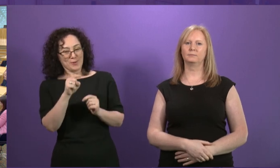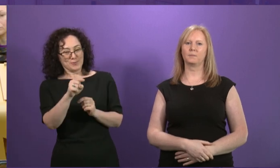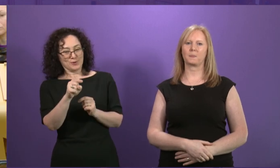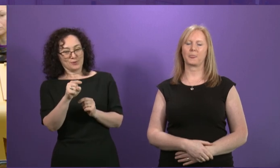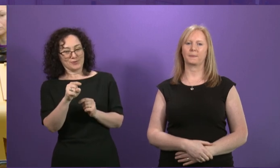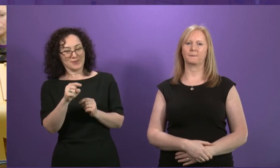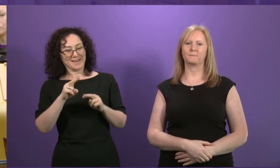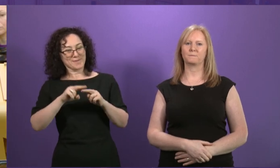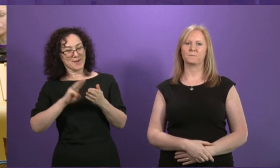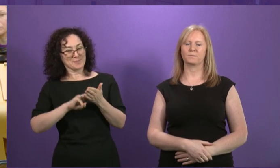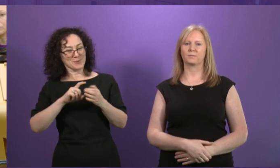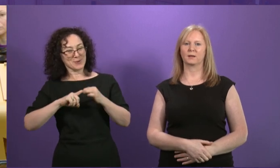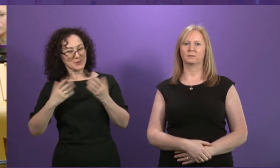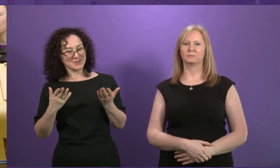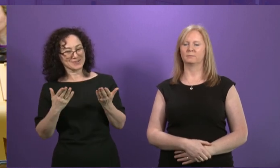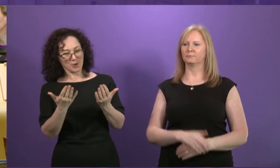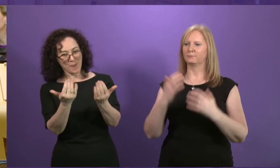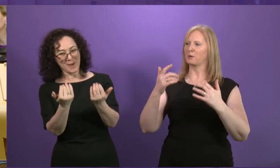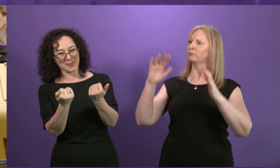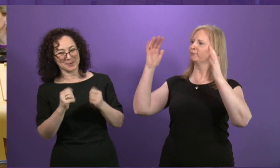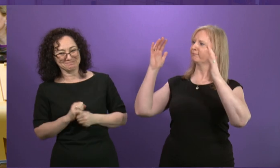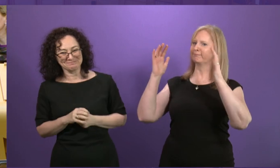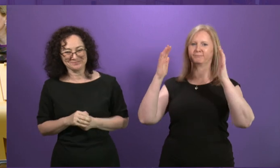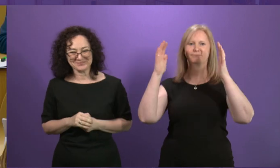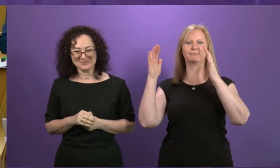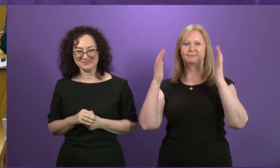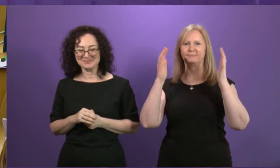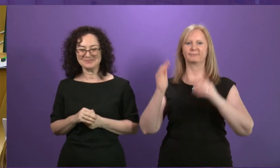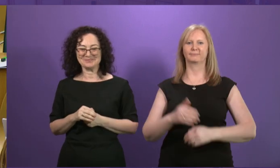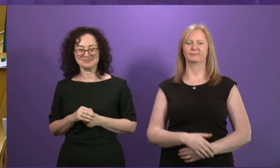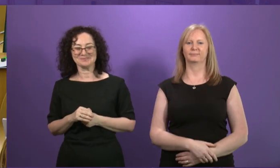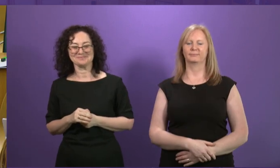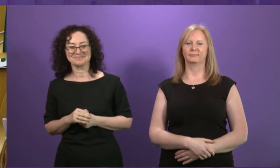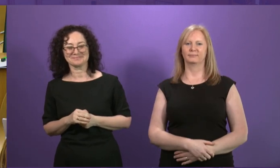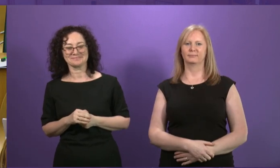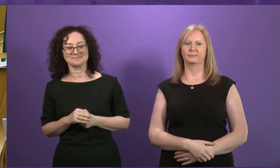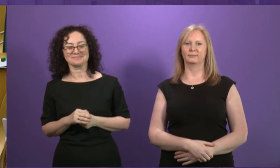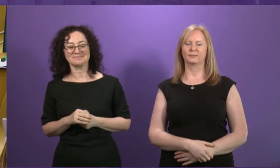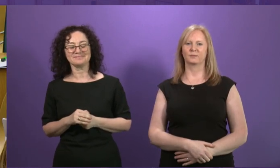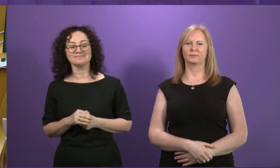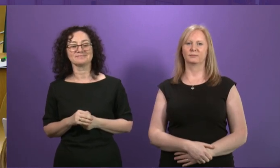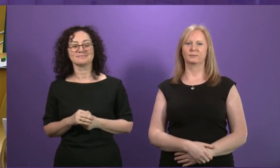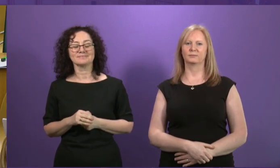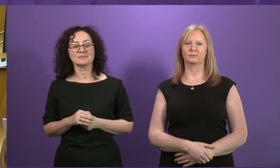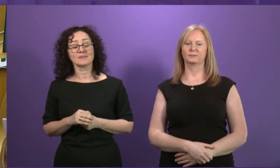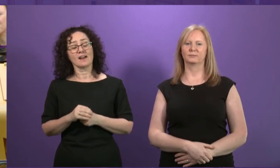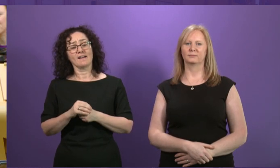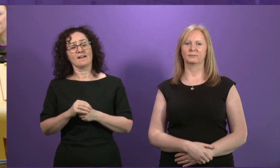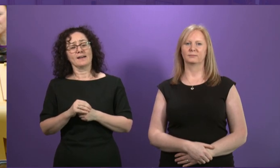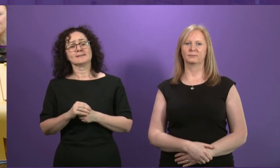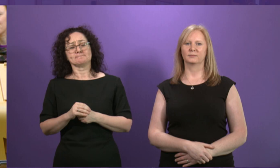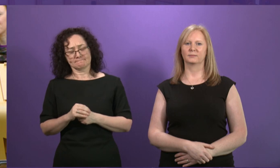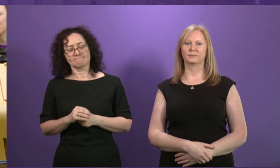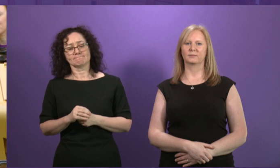Minister’s question time. It is great to have her asking questions. I recognise